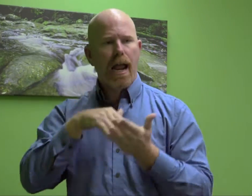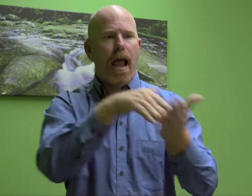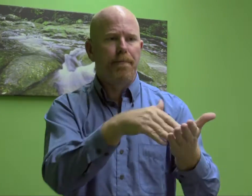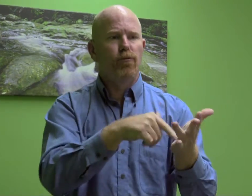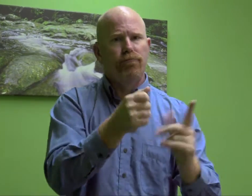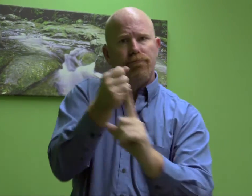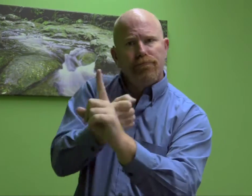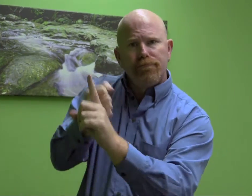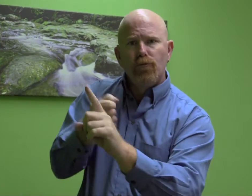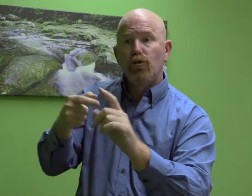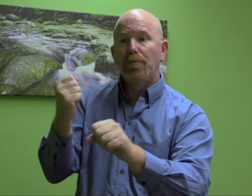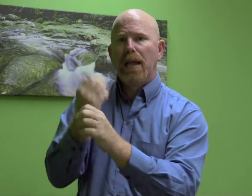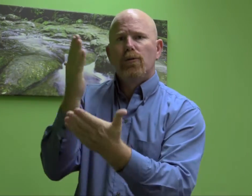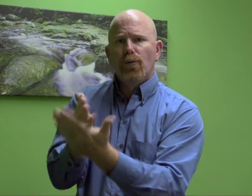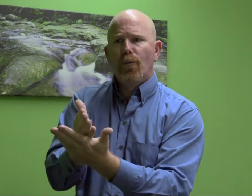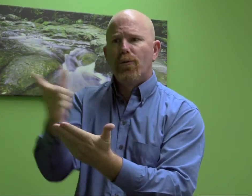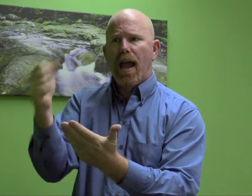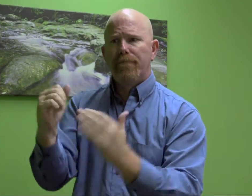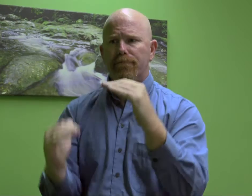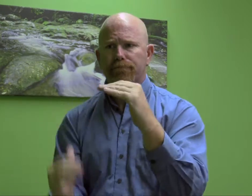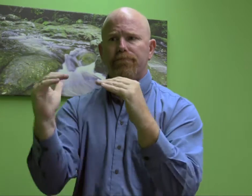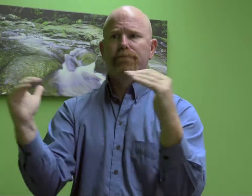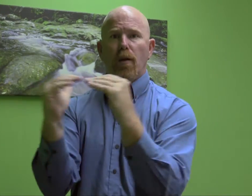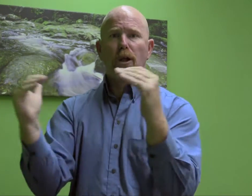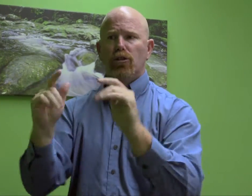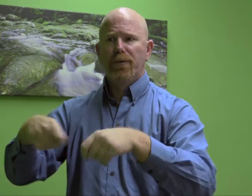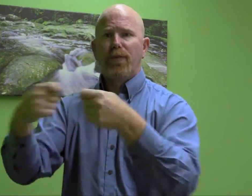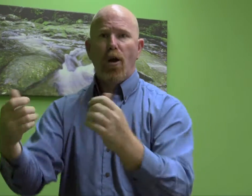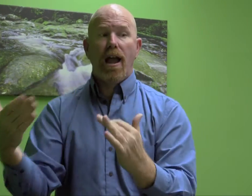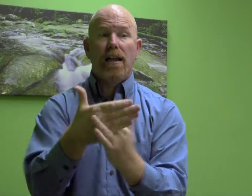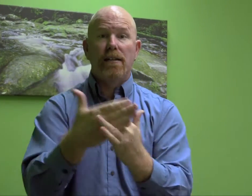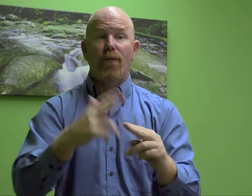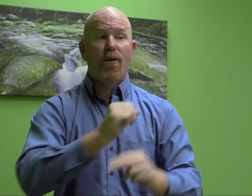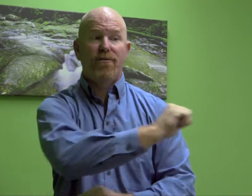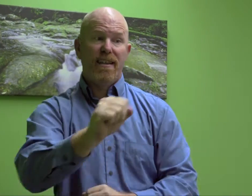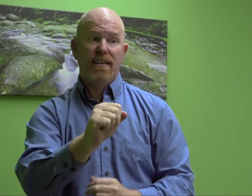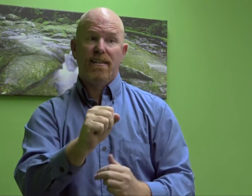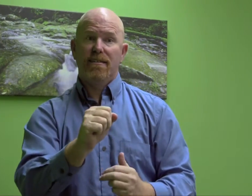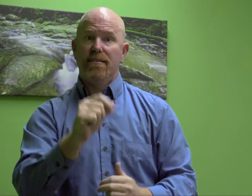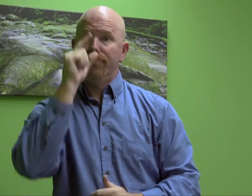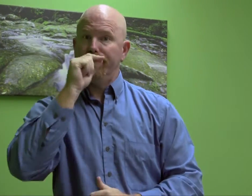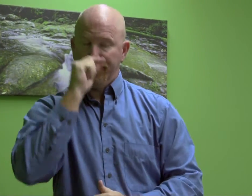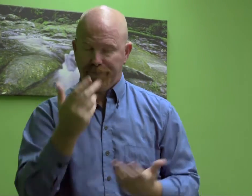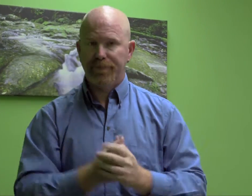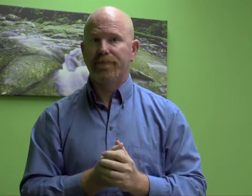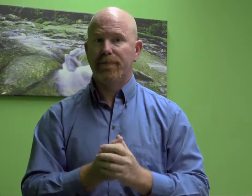so we can help you to advocate for them, to make sure you have equal access.